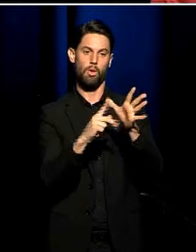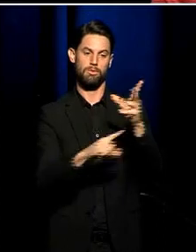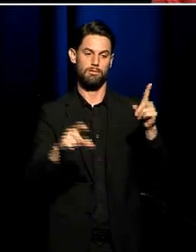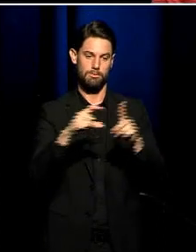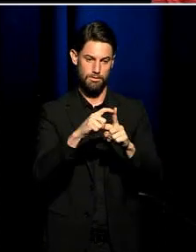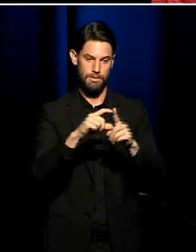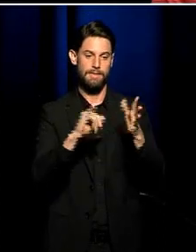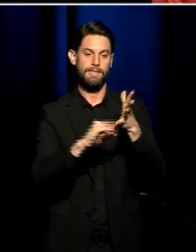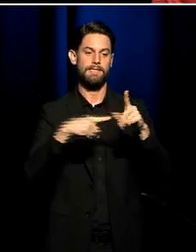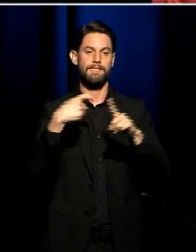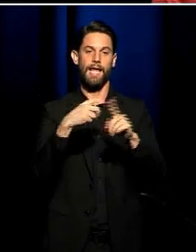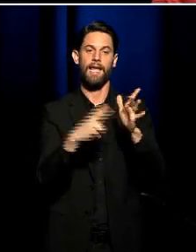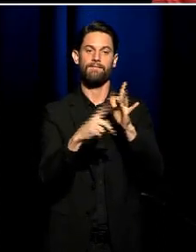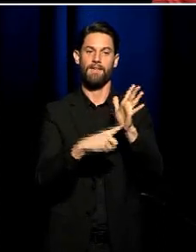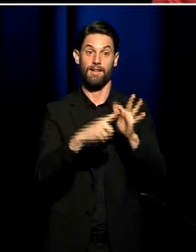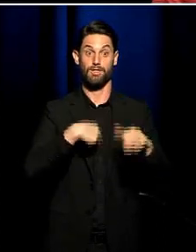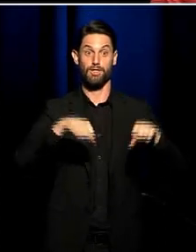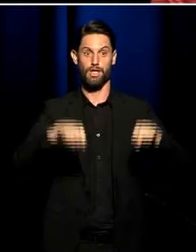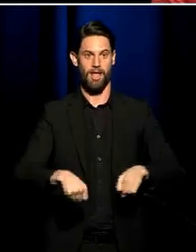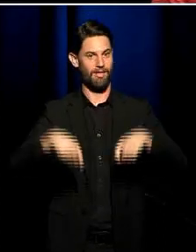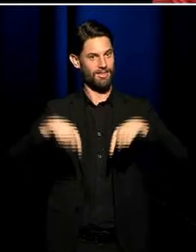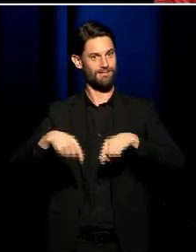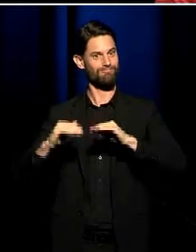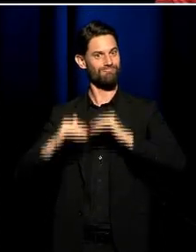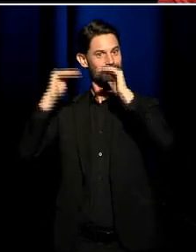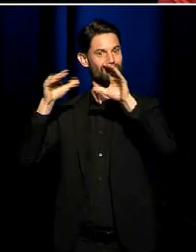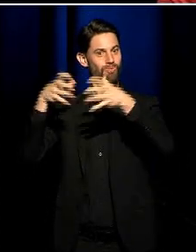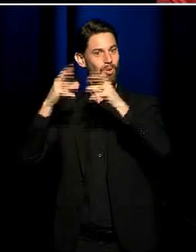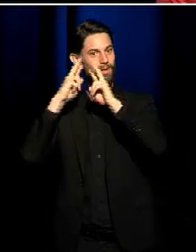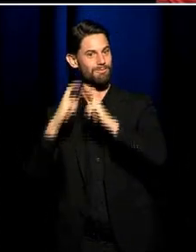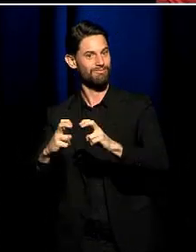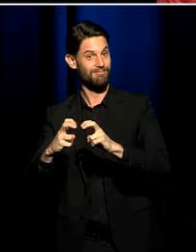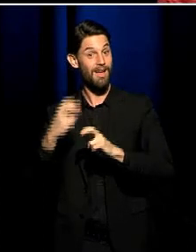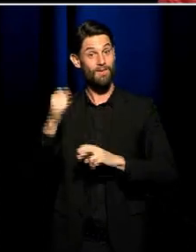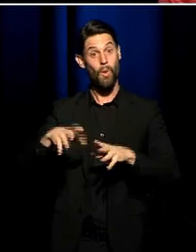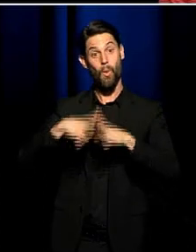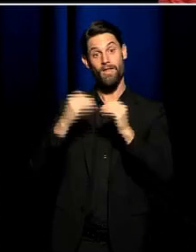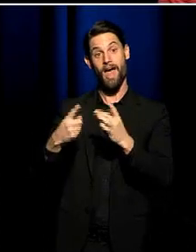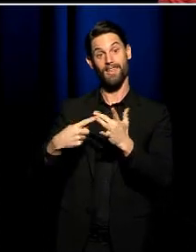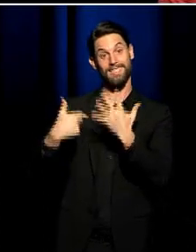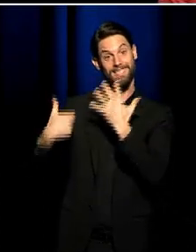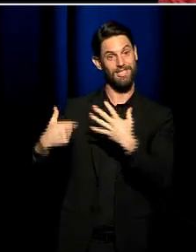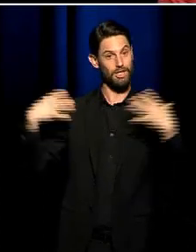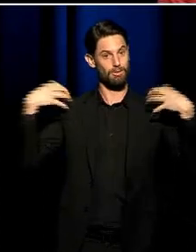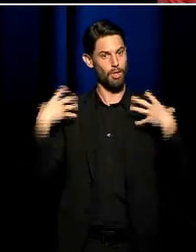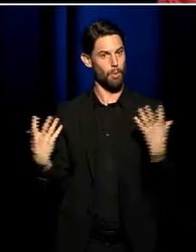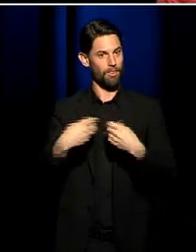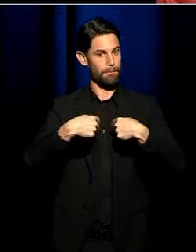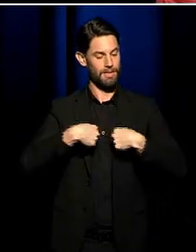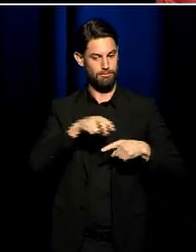Joining me today are my six distinguished co-commissioners, the Honorable Roslyn